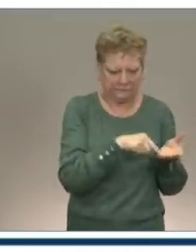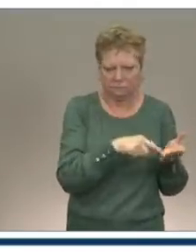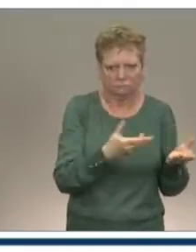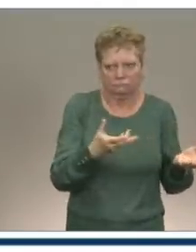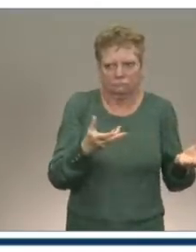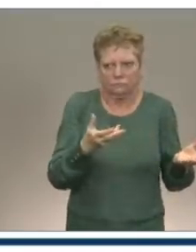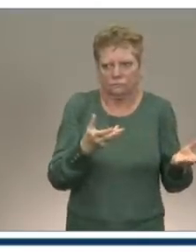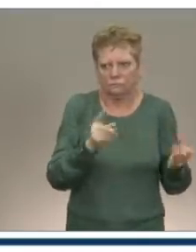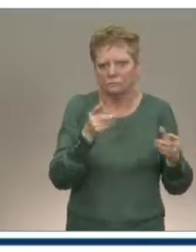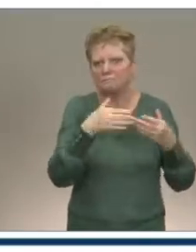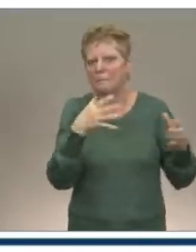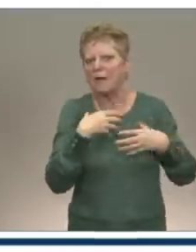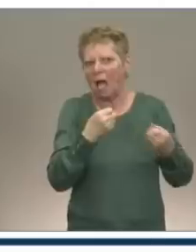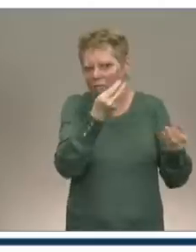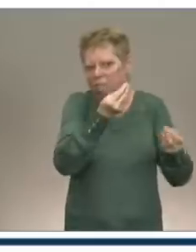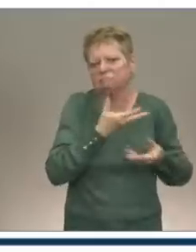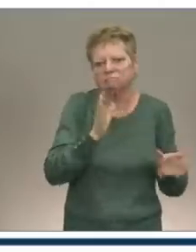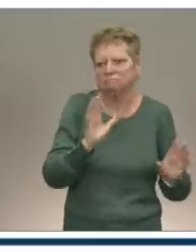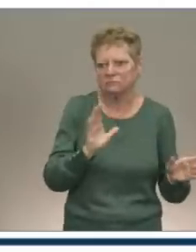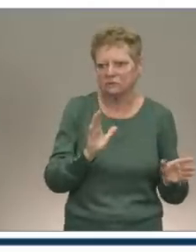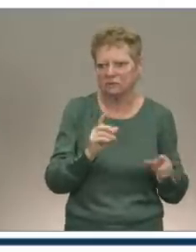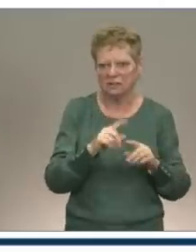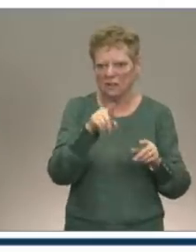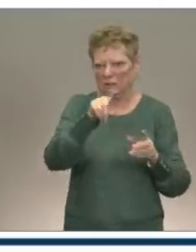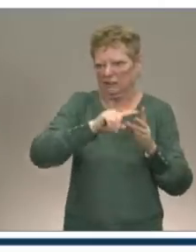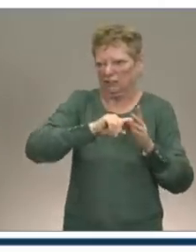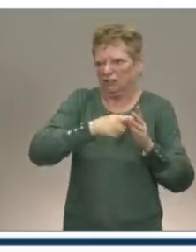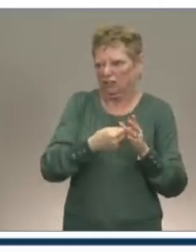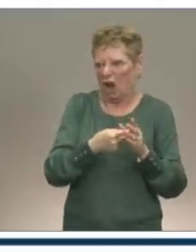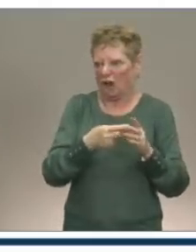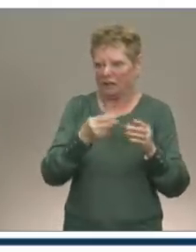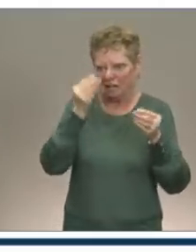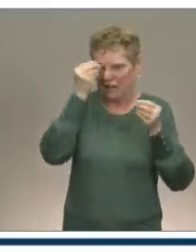public health as i said they were just pulling together the outbreak team and having their